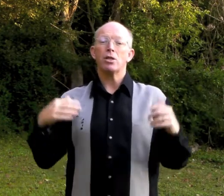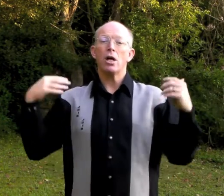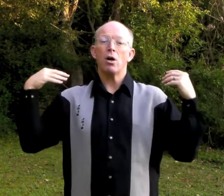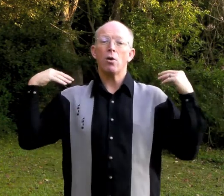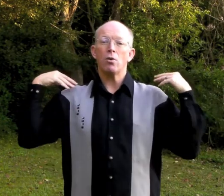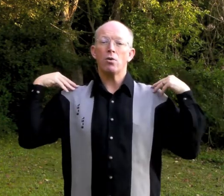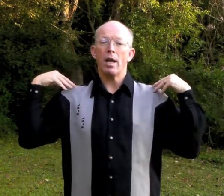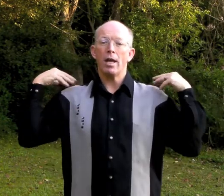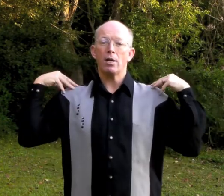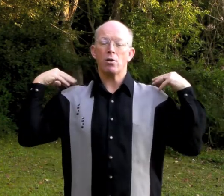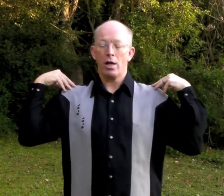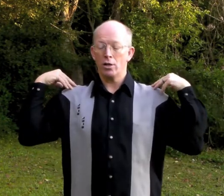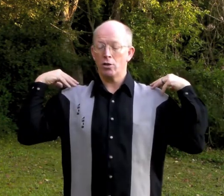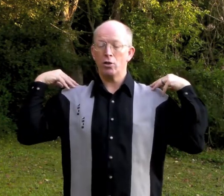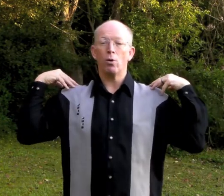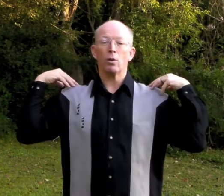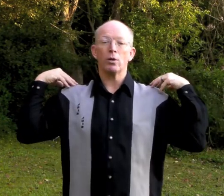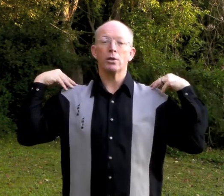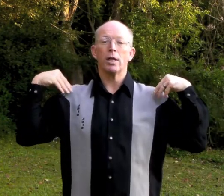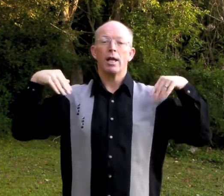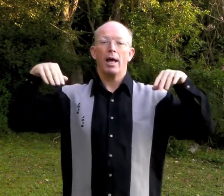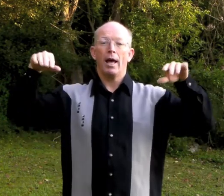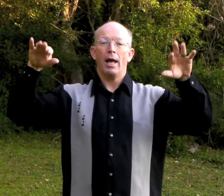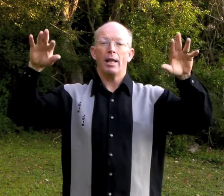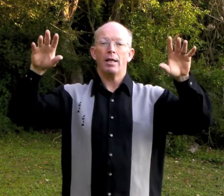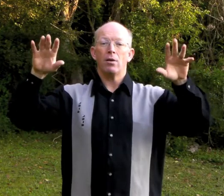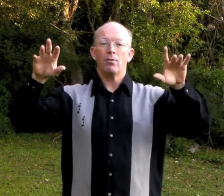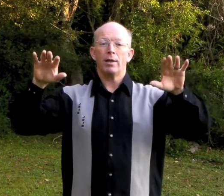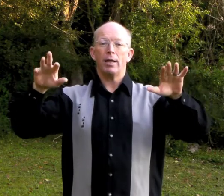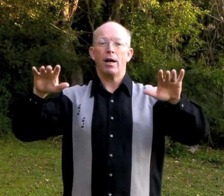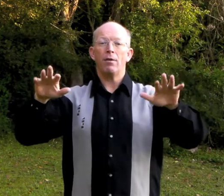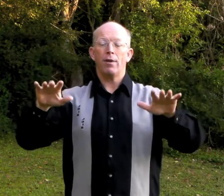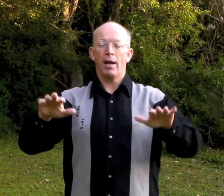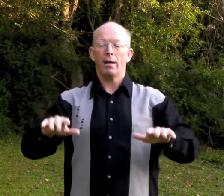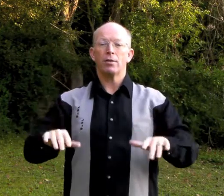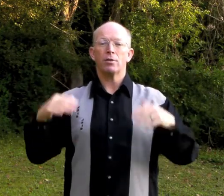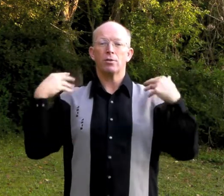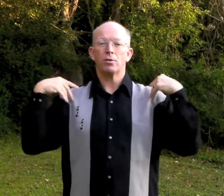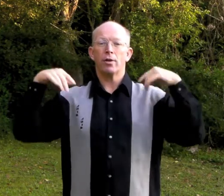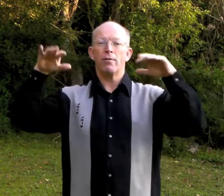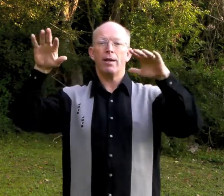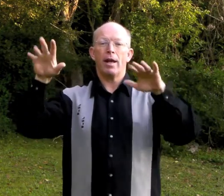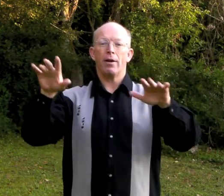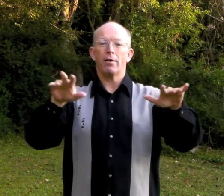SNOW – You take and you touch your shoulders and then you flick it off and drift it down.